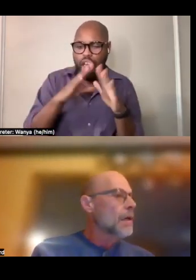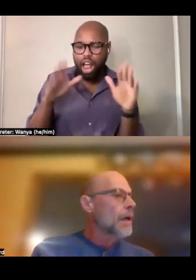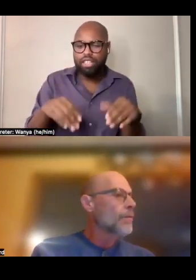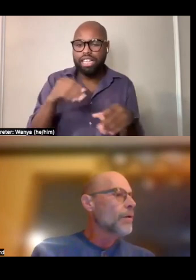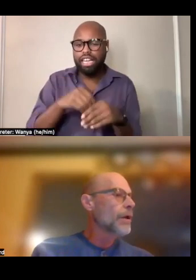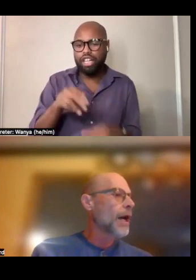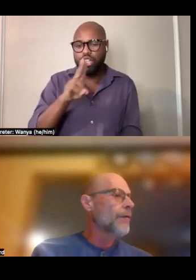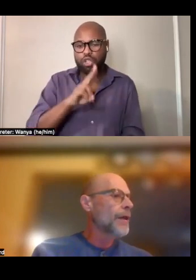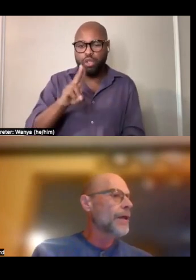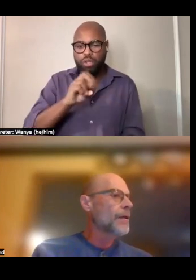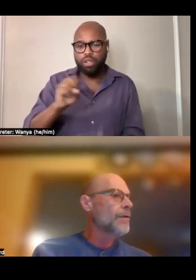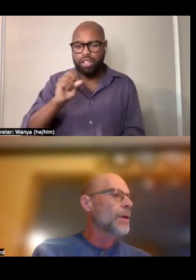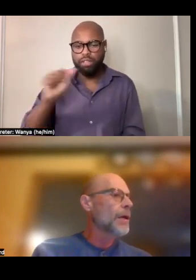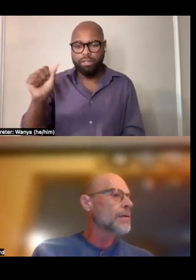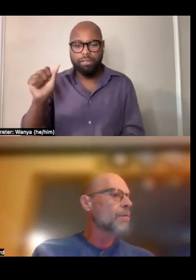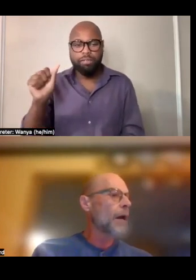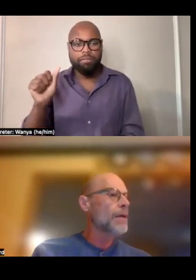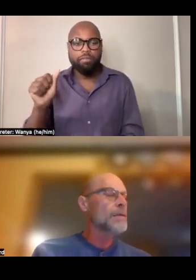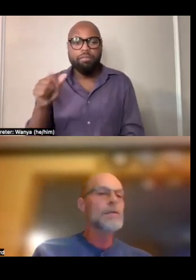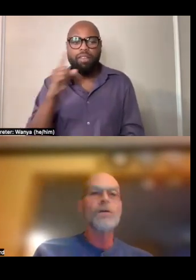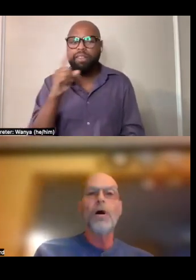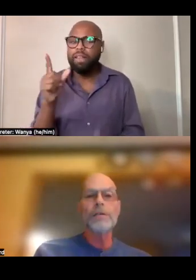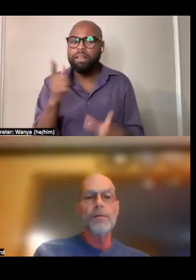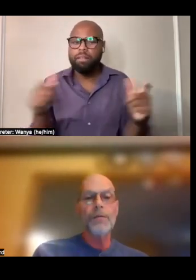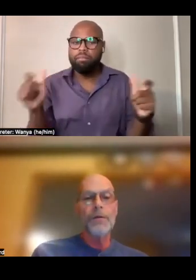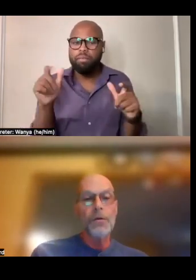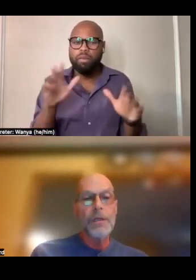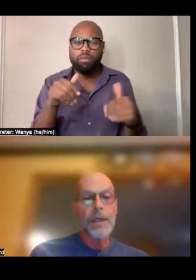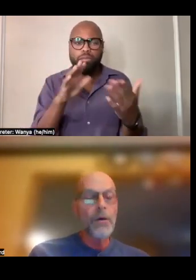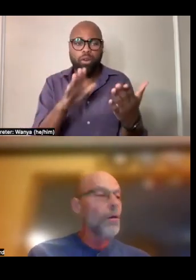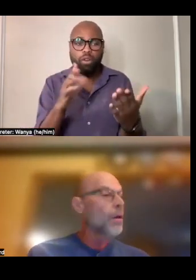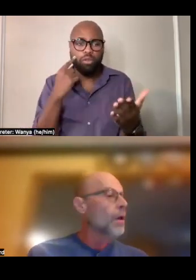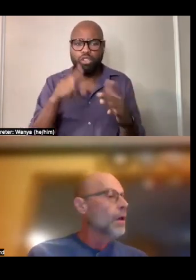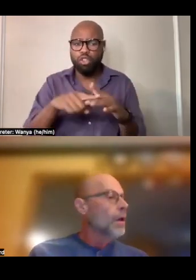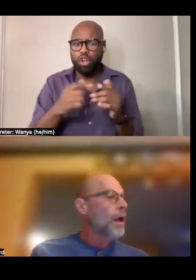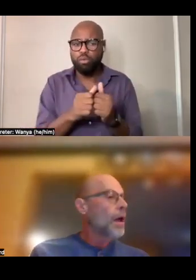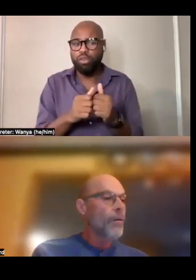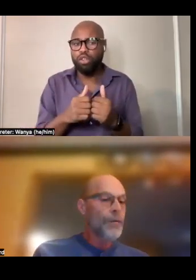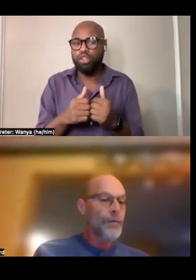And really I think in the biggest way it starts with the New Deal with